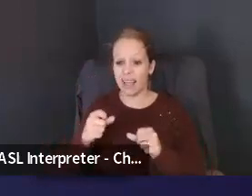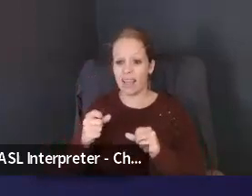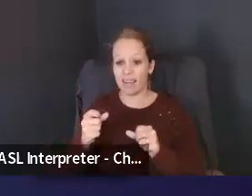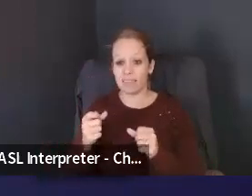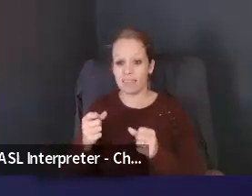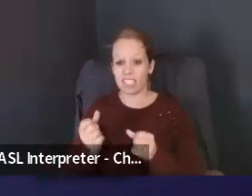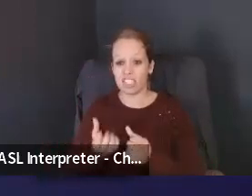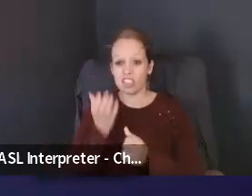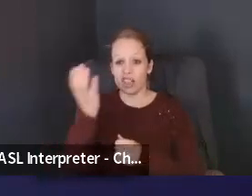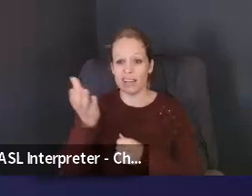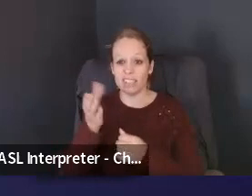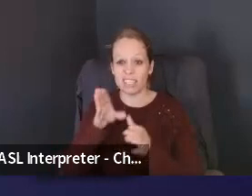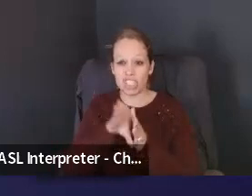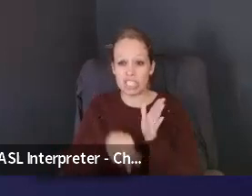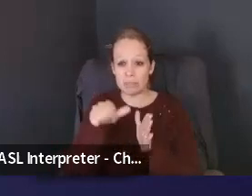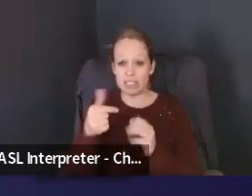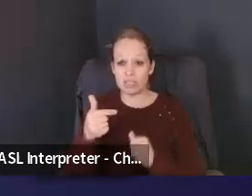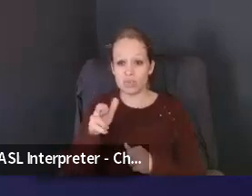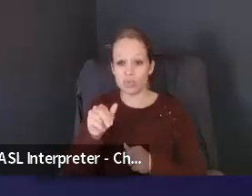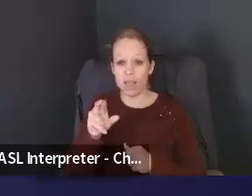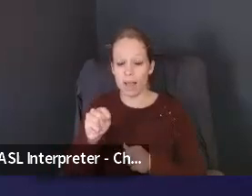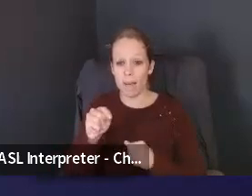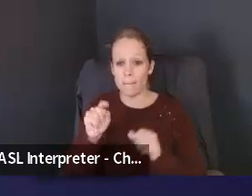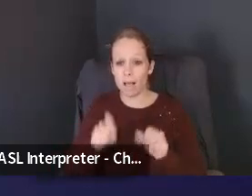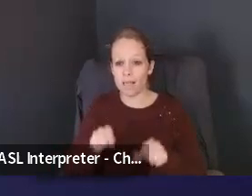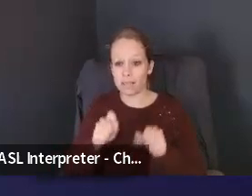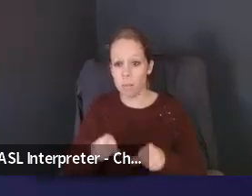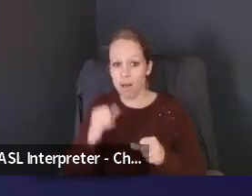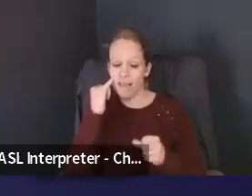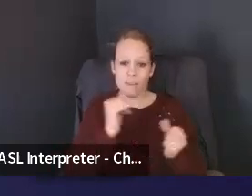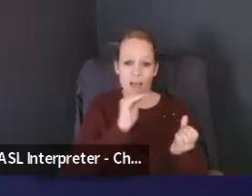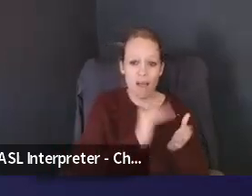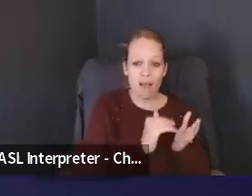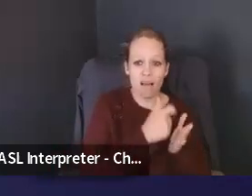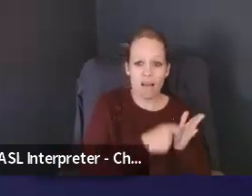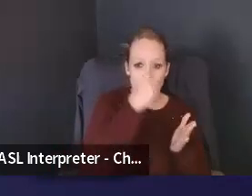grant, right? If they try to cut cost here and cut cost there then they're going to show that